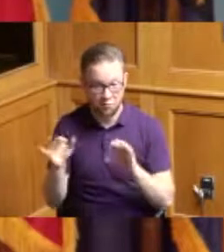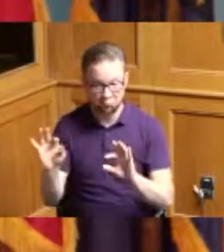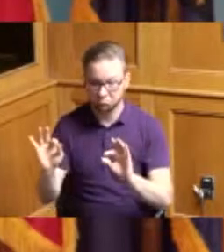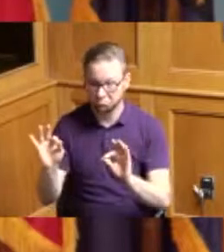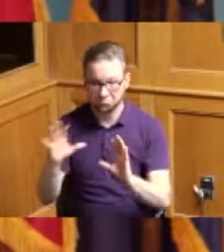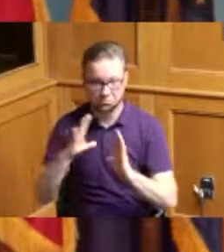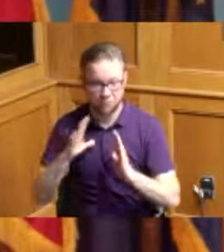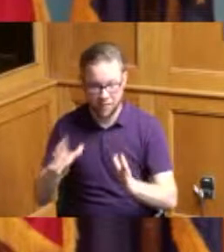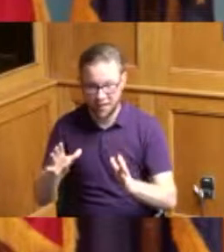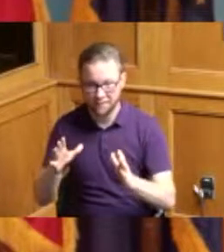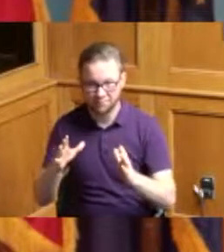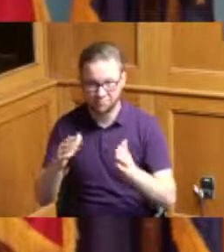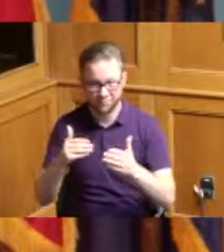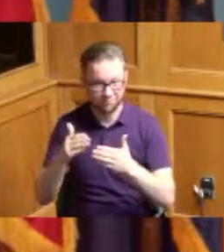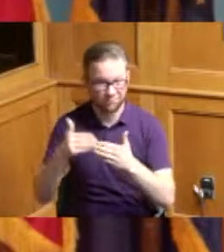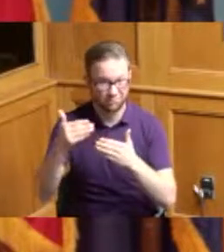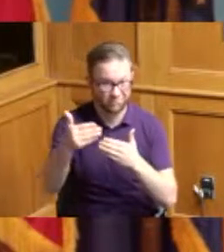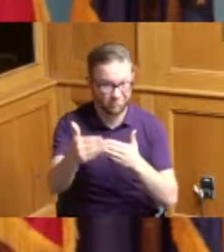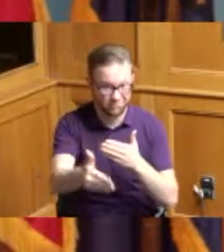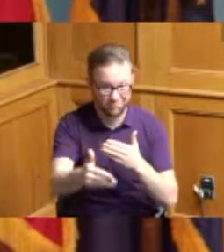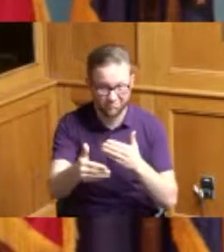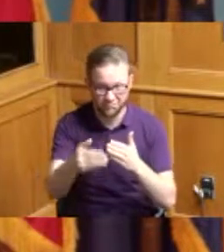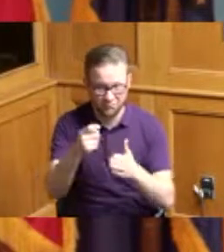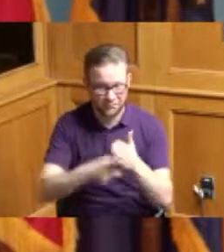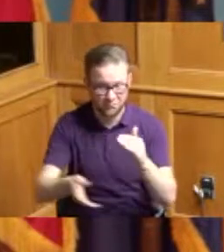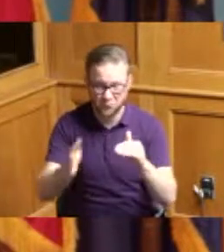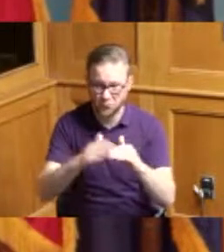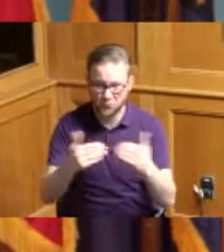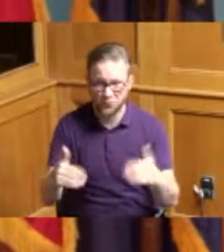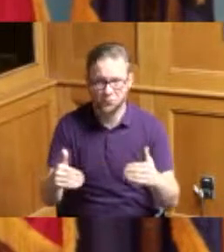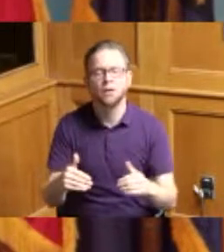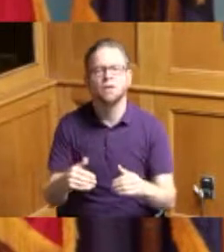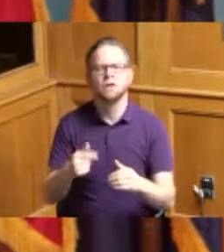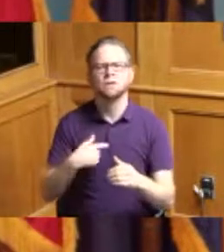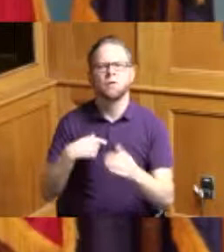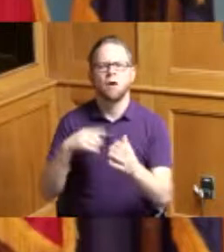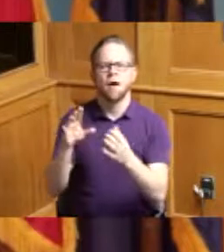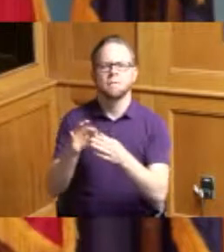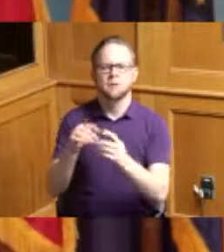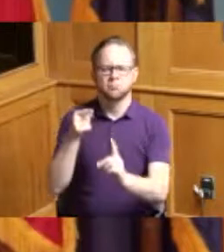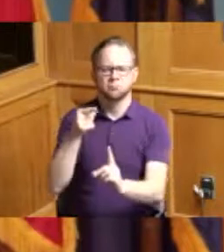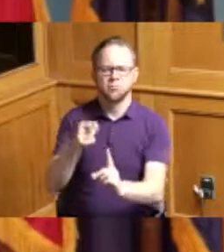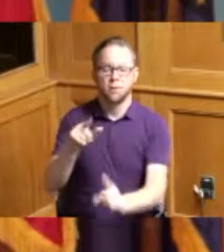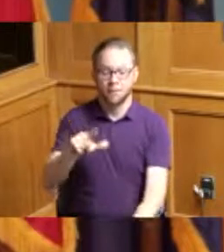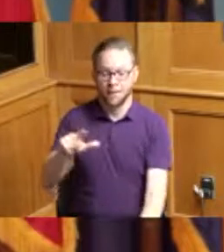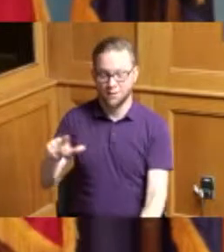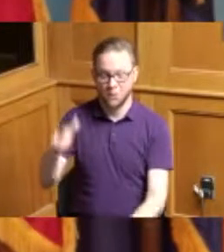also reason why I mention the landlords because a lot of times they pass that on to the renter